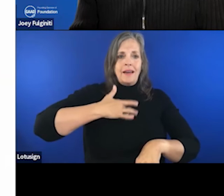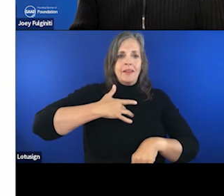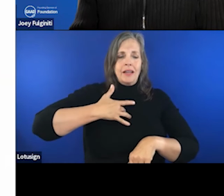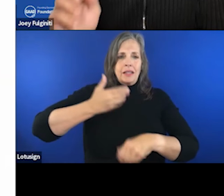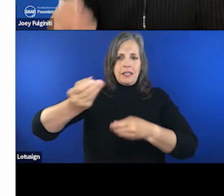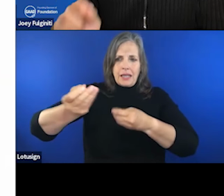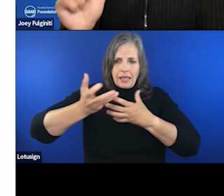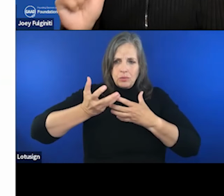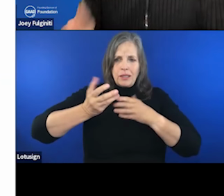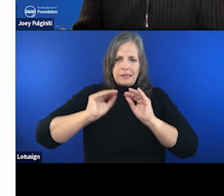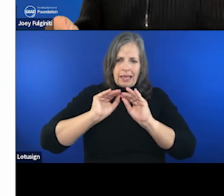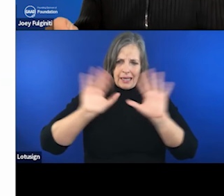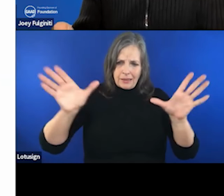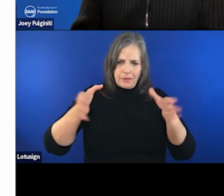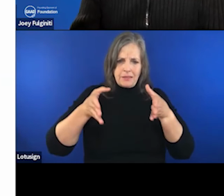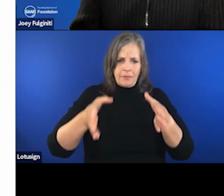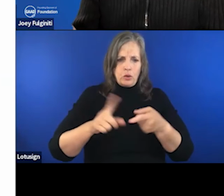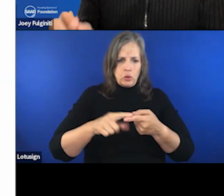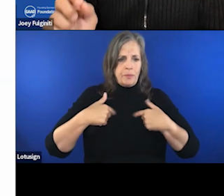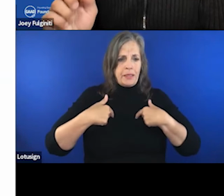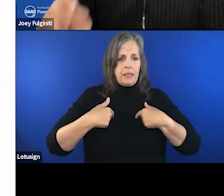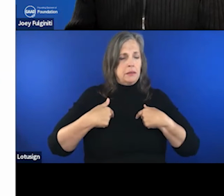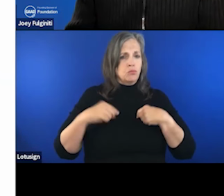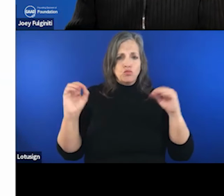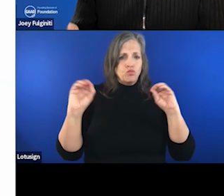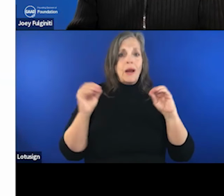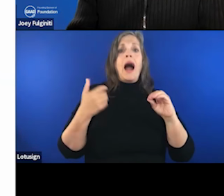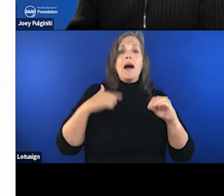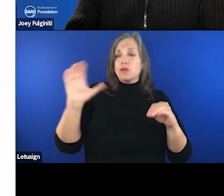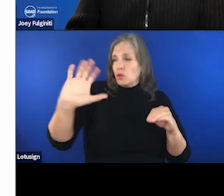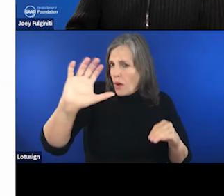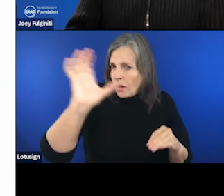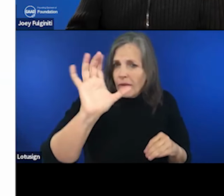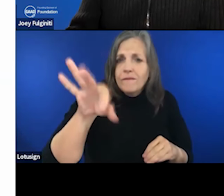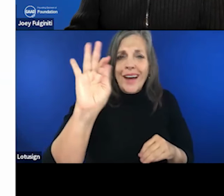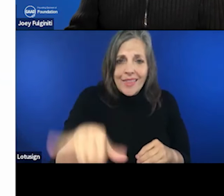me we have to go out and find that and as a as a designer when i say it's your responsibility